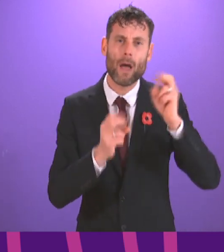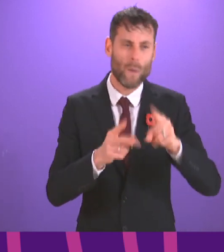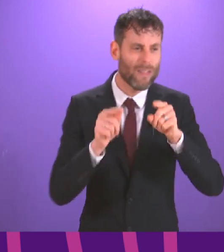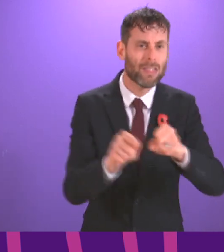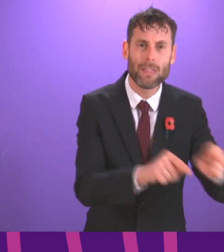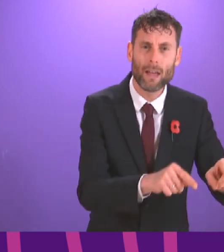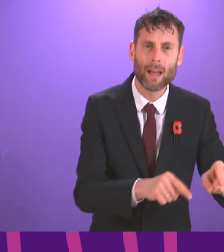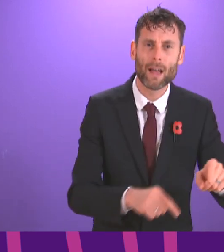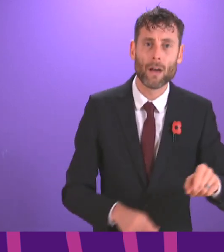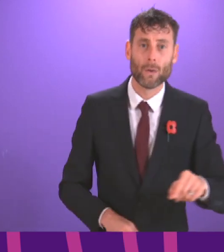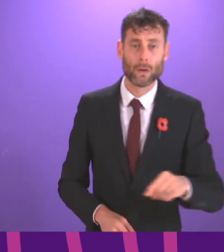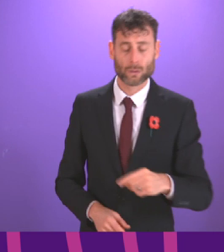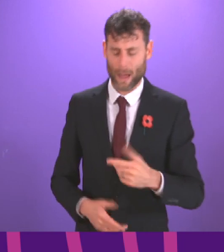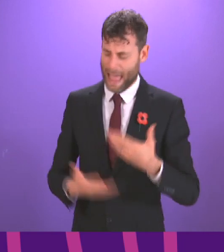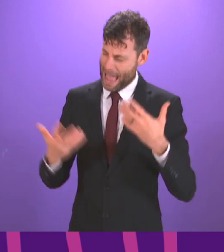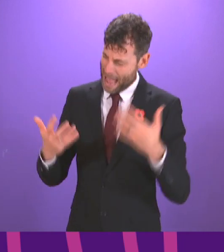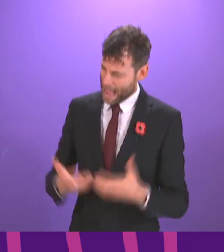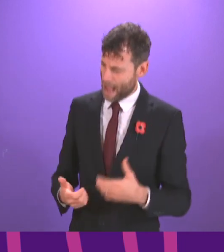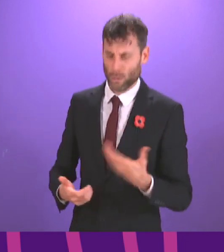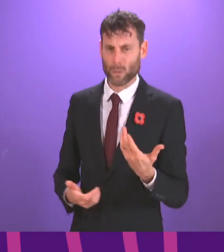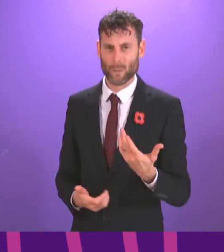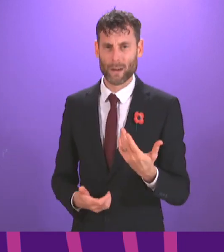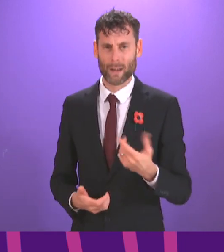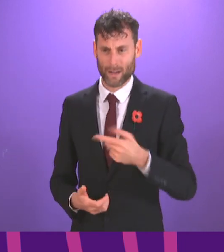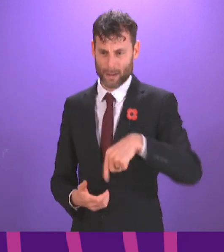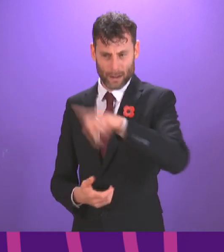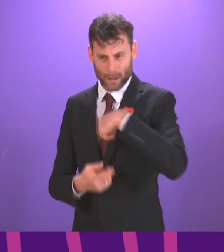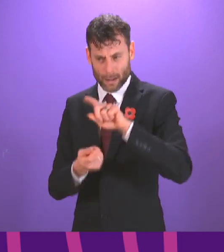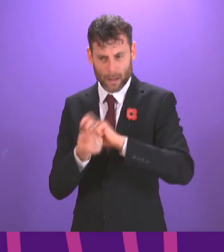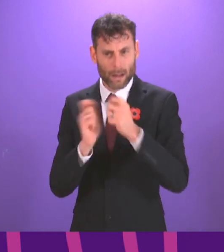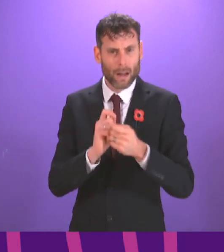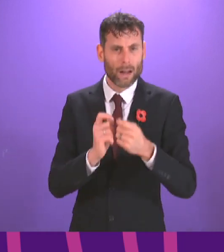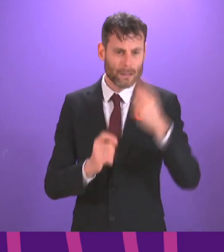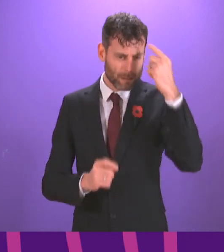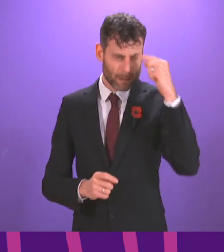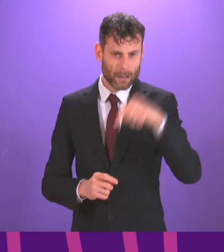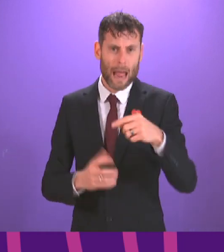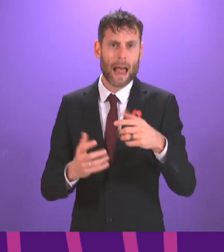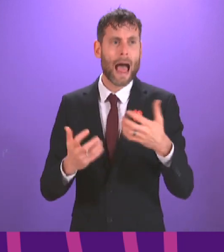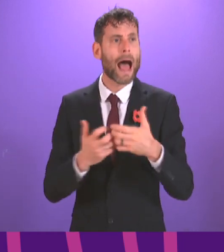how services go about profiling people whom they detain.